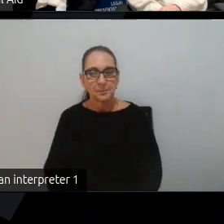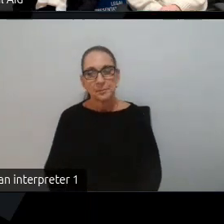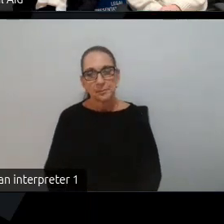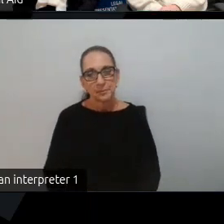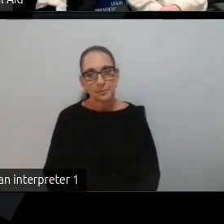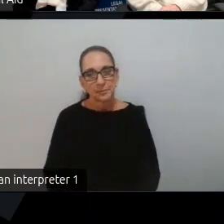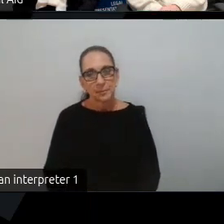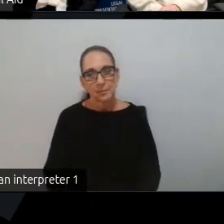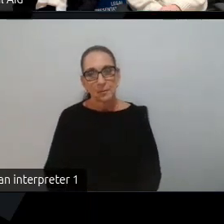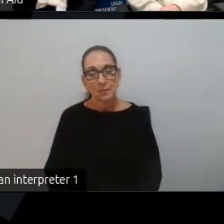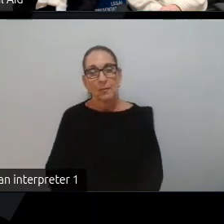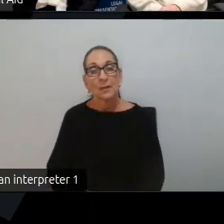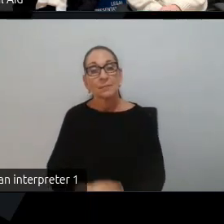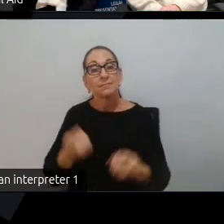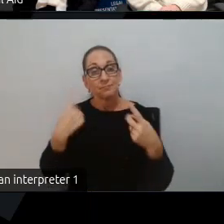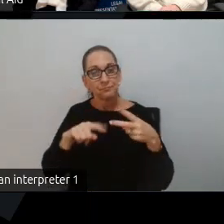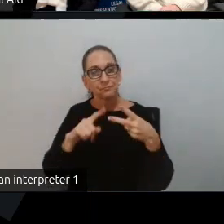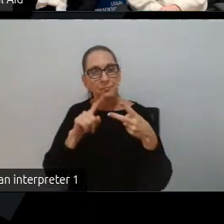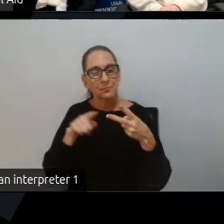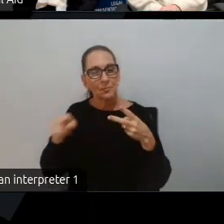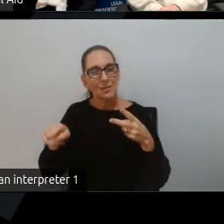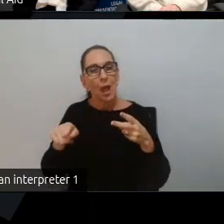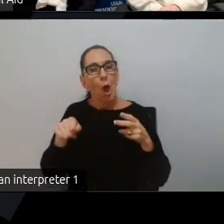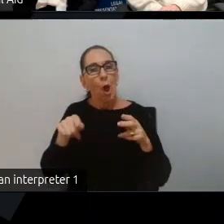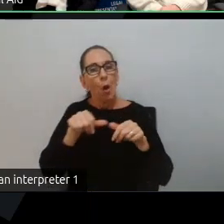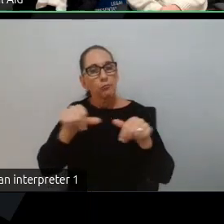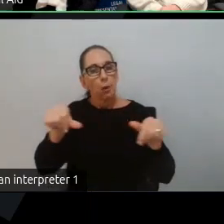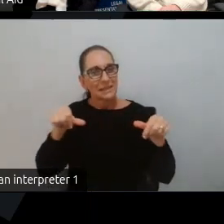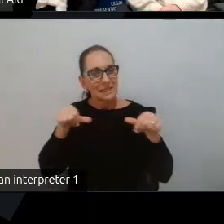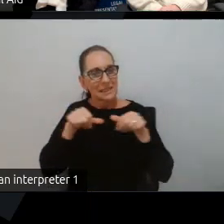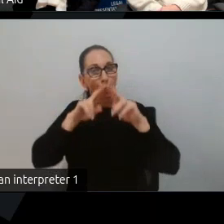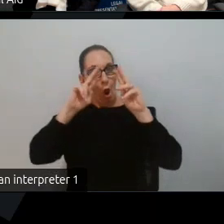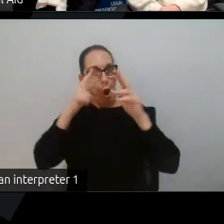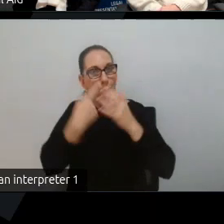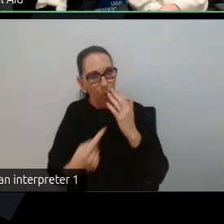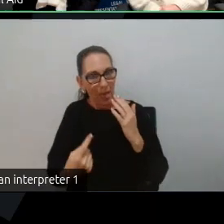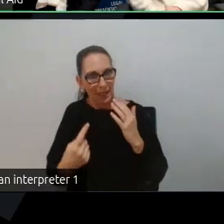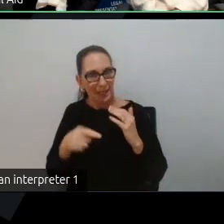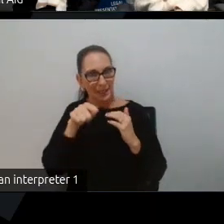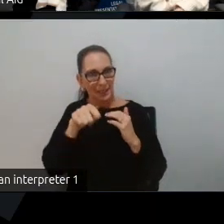So our next program is the property only conferences. This is an excellent option for